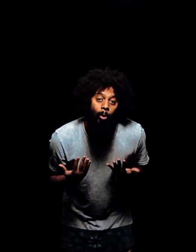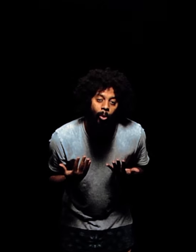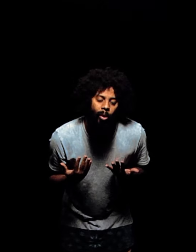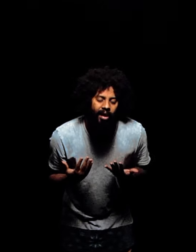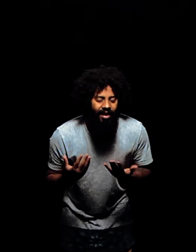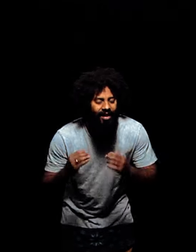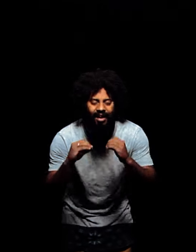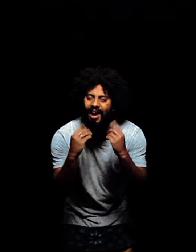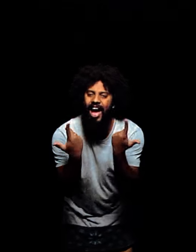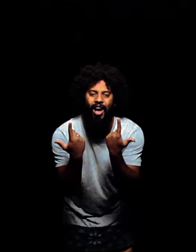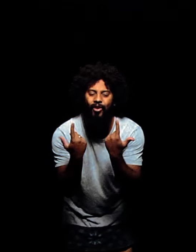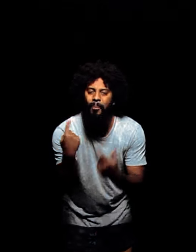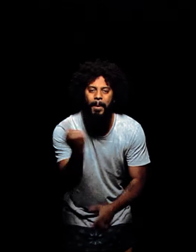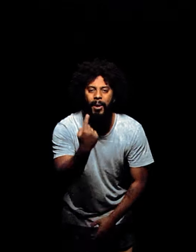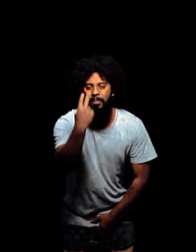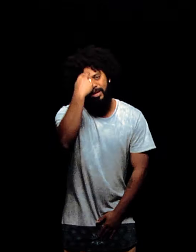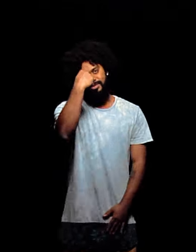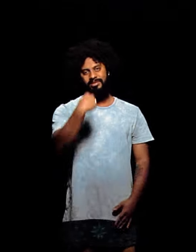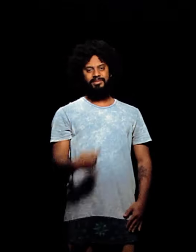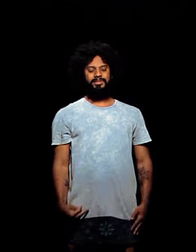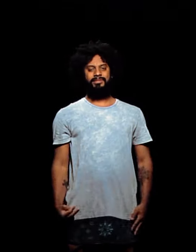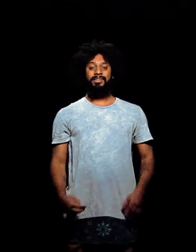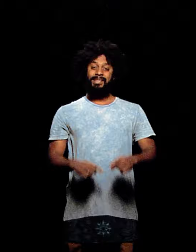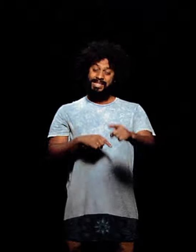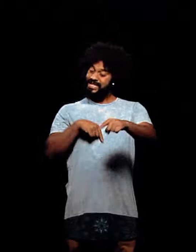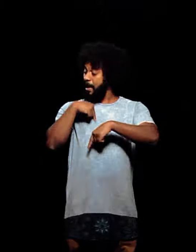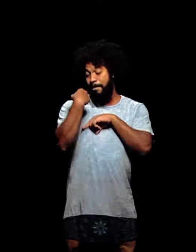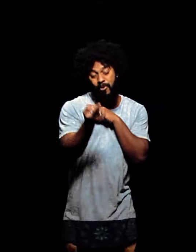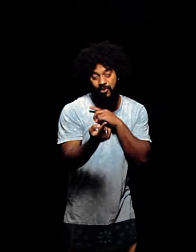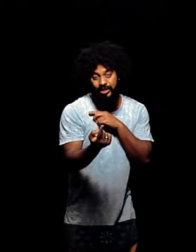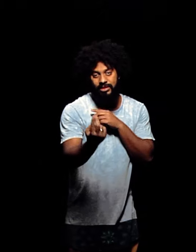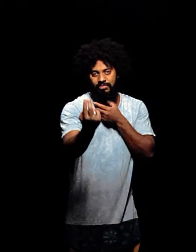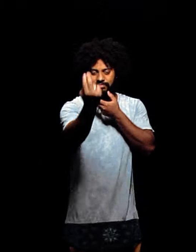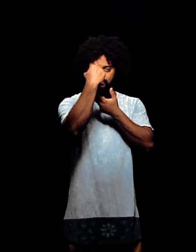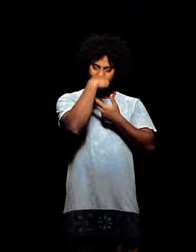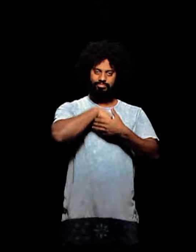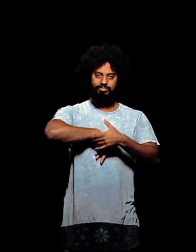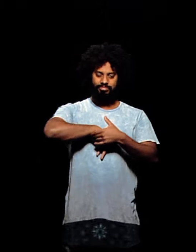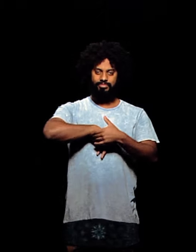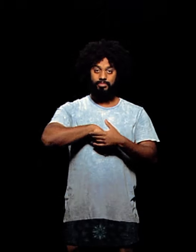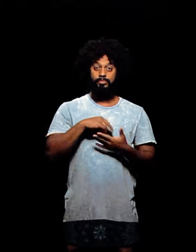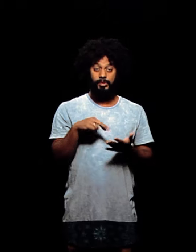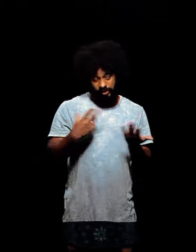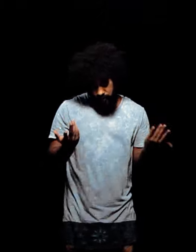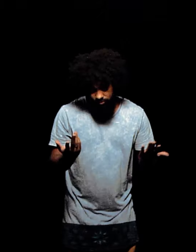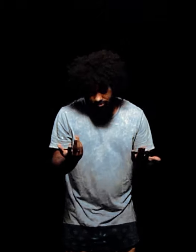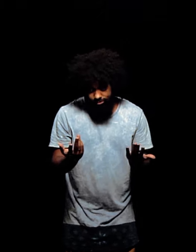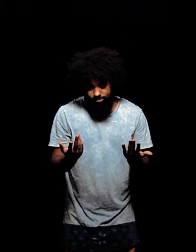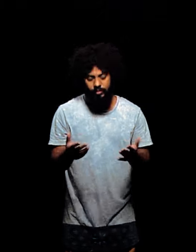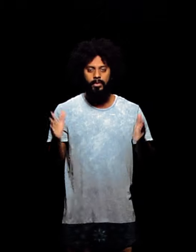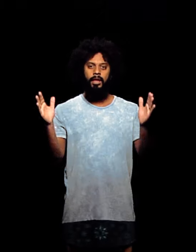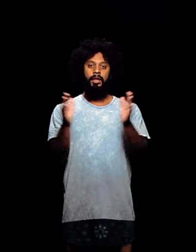Obviously you see my outer image: black, and then the inner image: deaf, don't you?